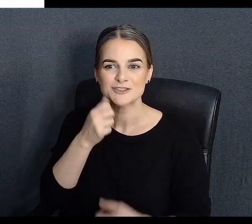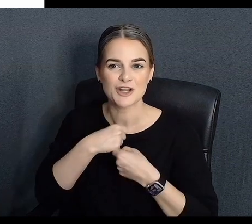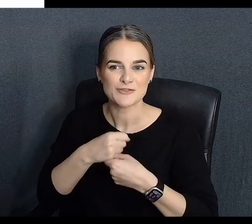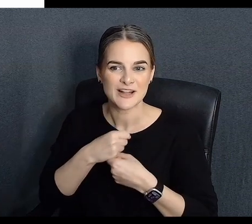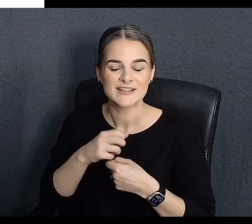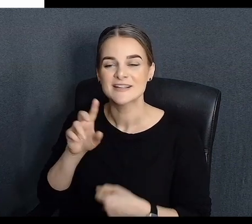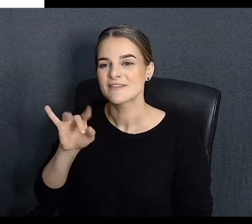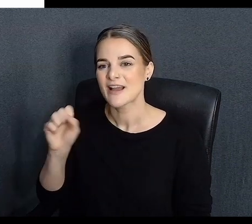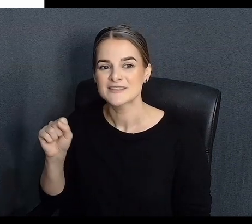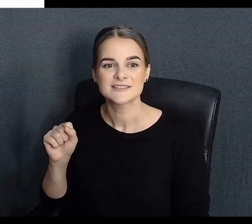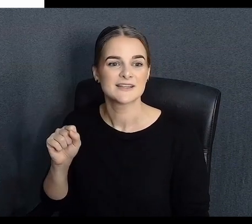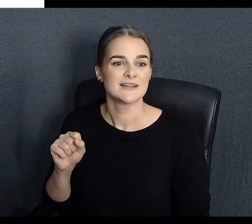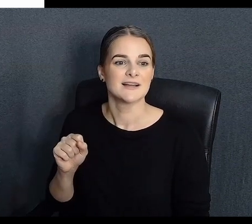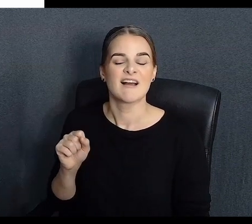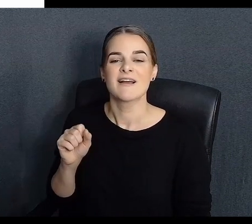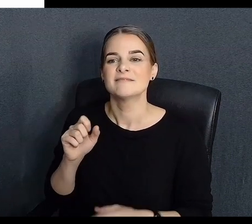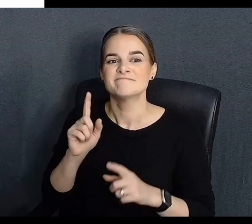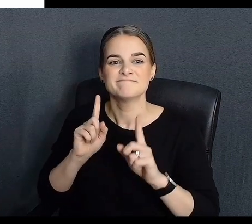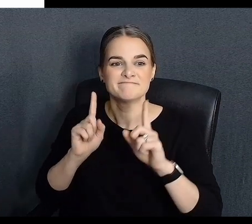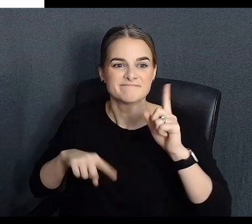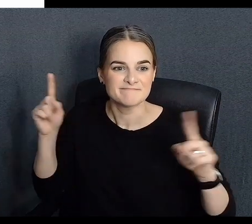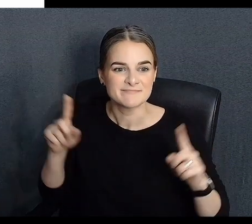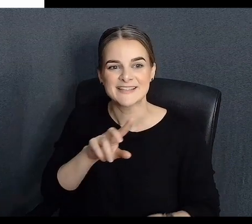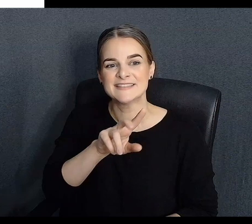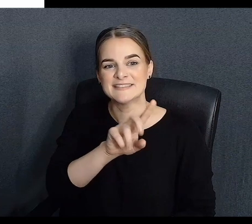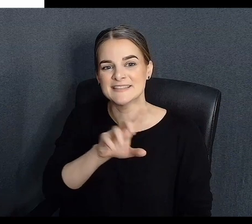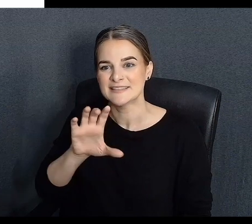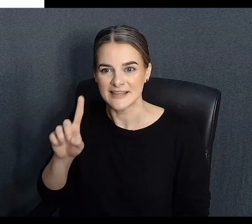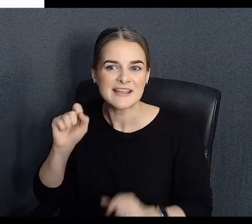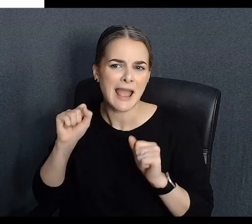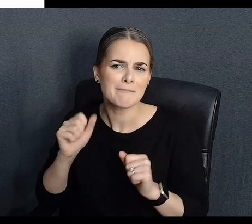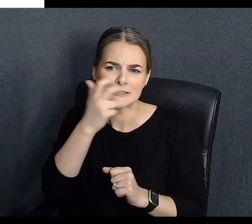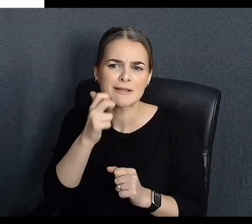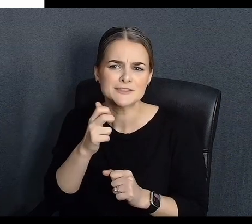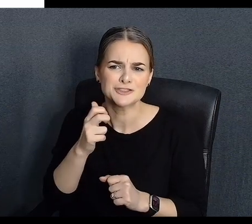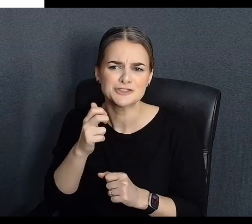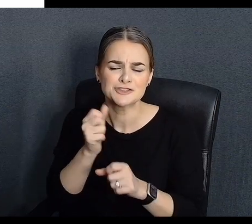as speech-generating devices. And those bundled iPads are dedicated communication devices.